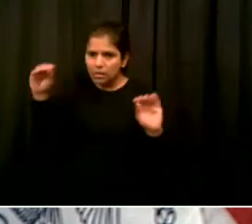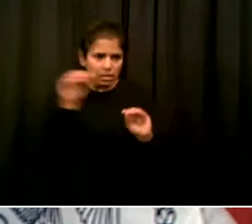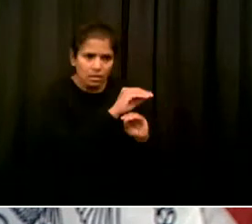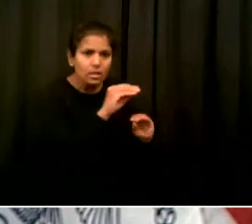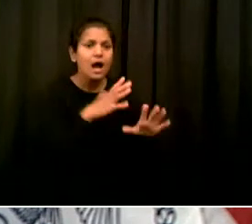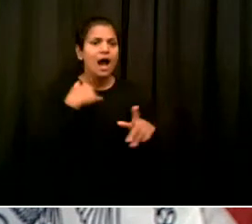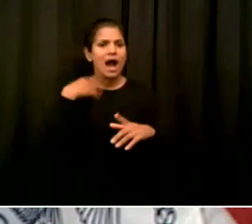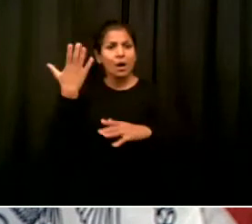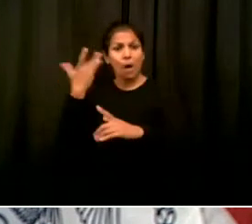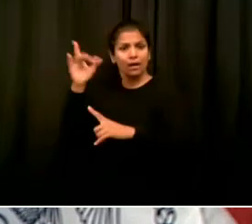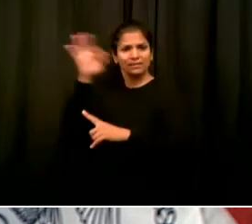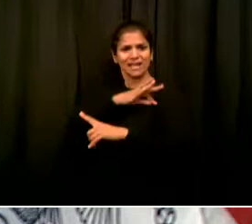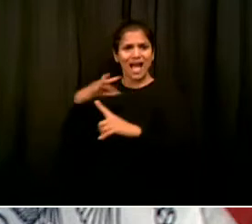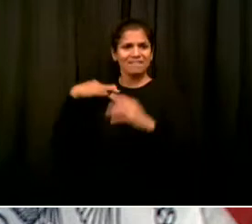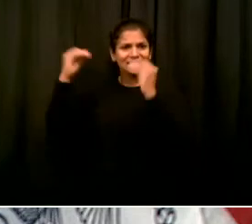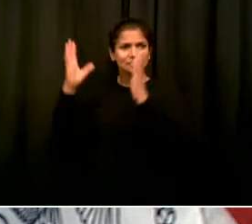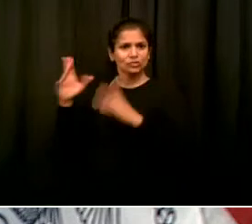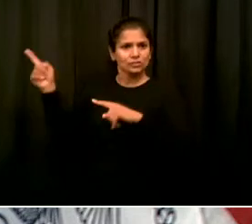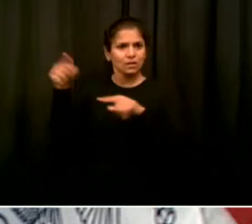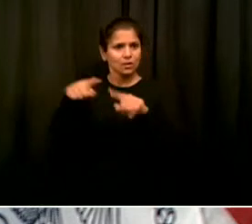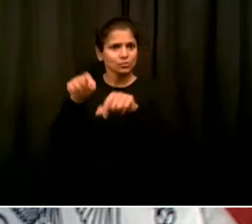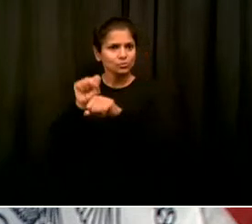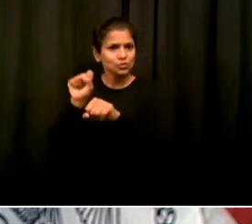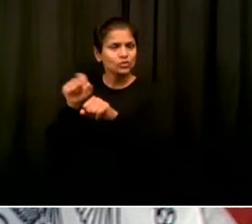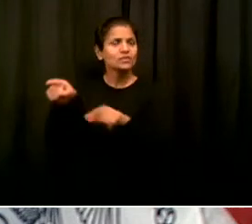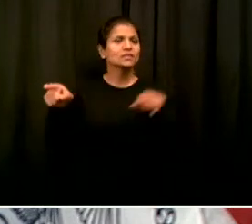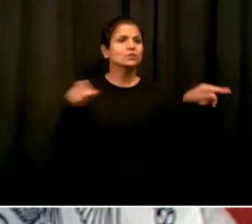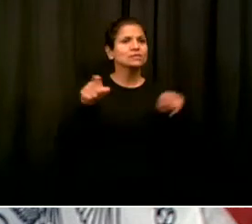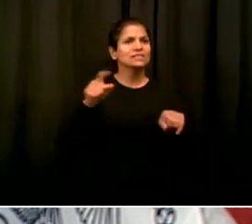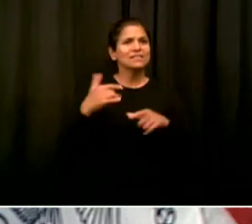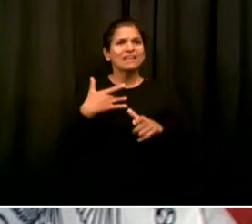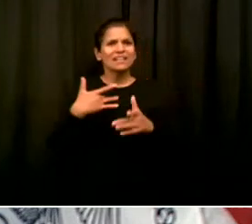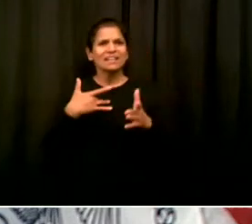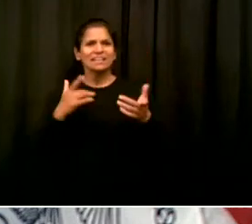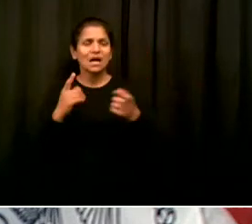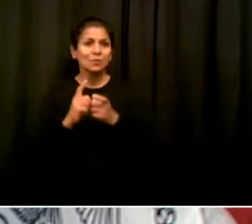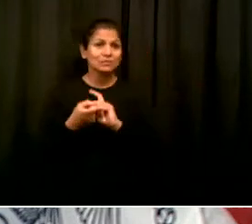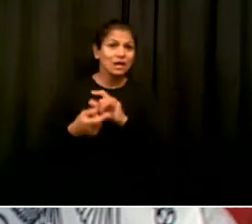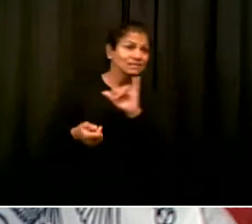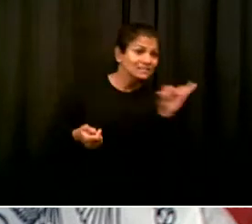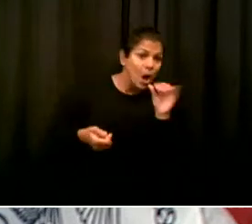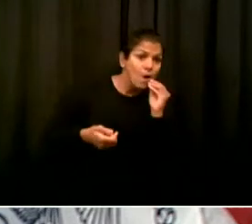THE RATE -- OR THE NUMBER OF NEW CASES